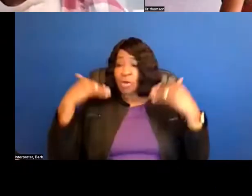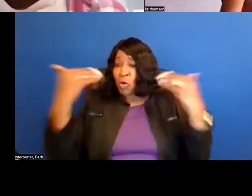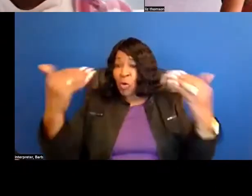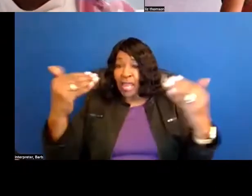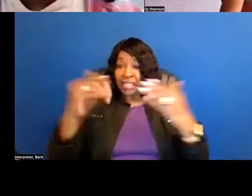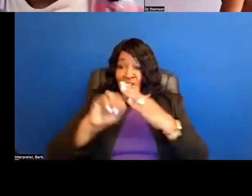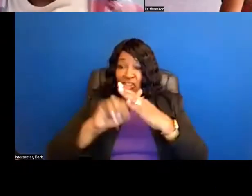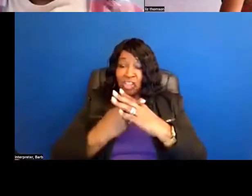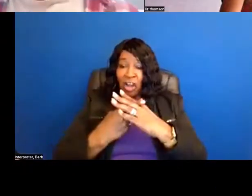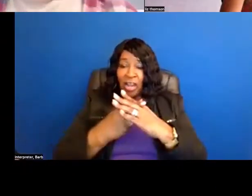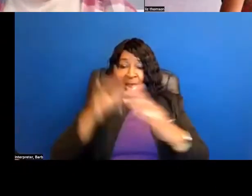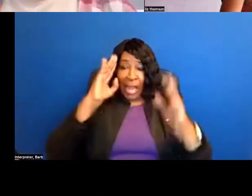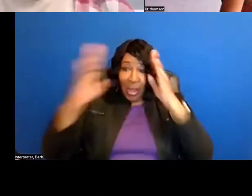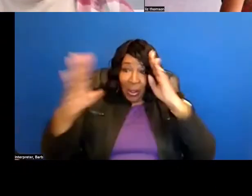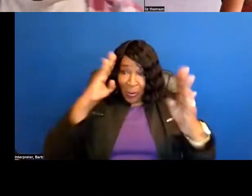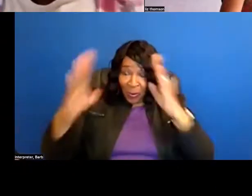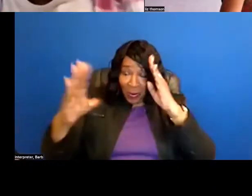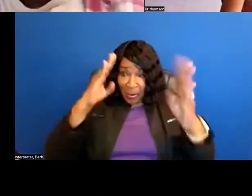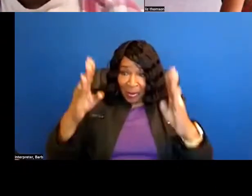Hello everyone. Good evening.